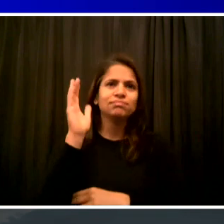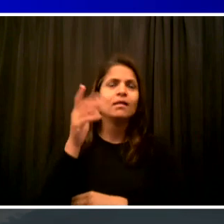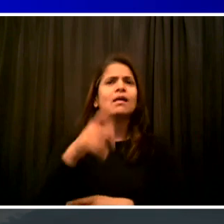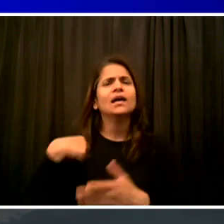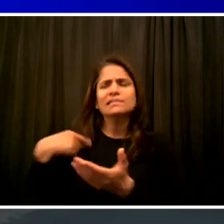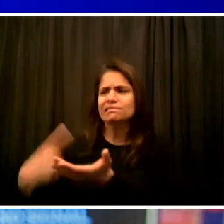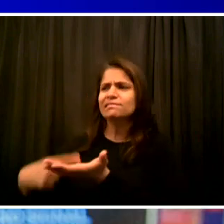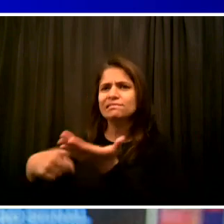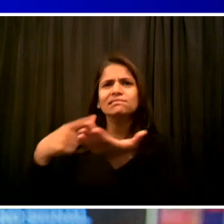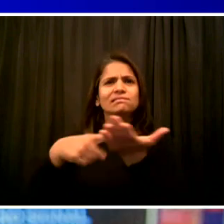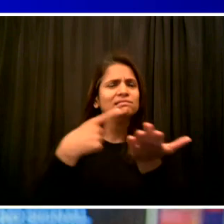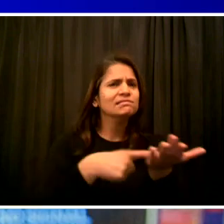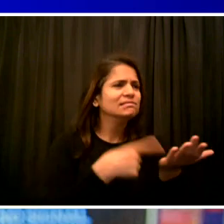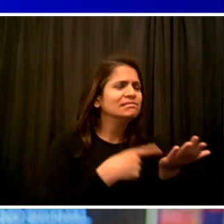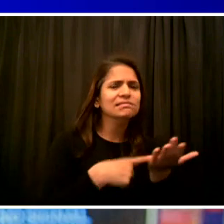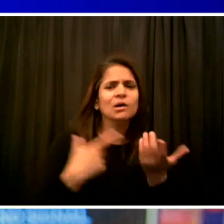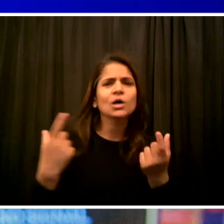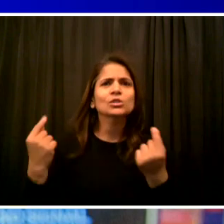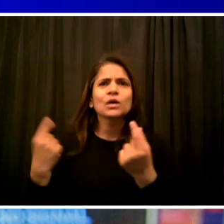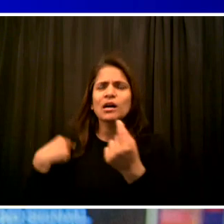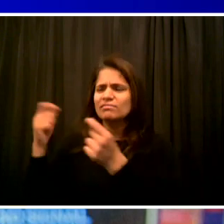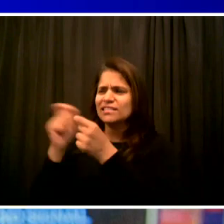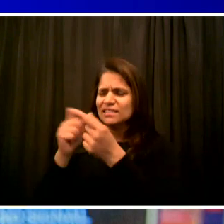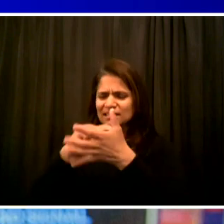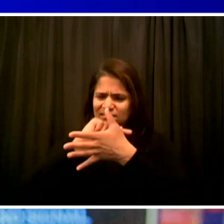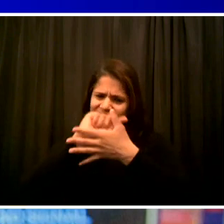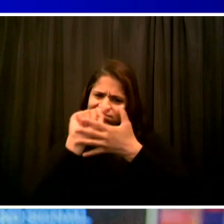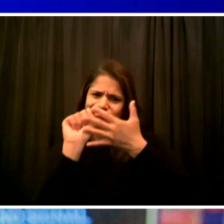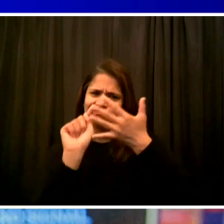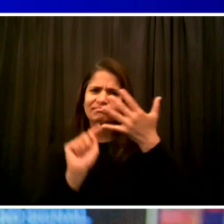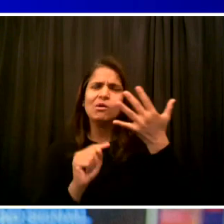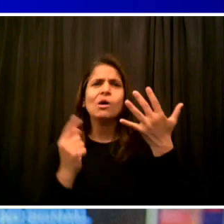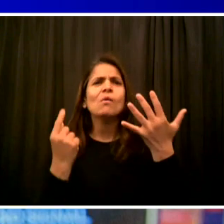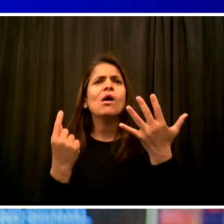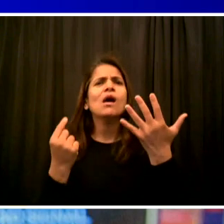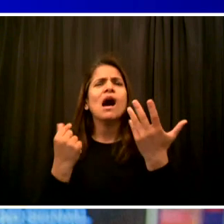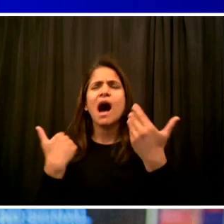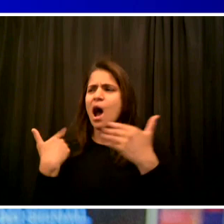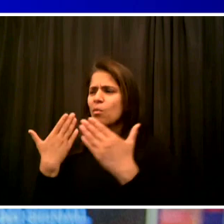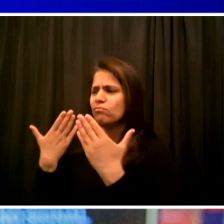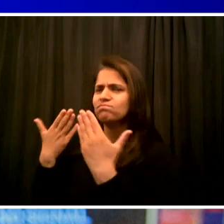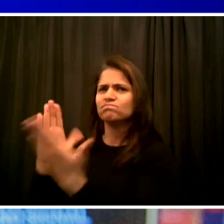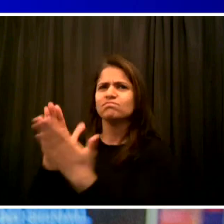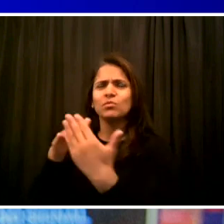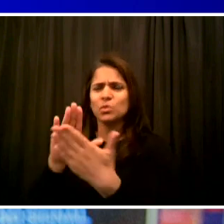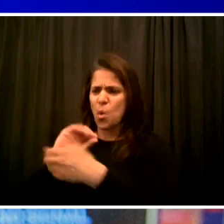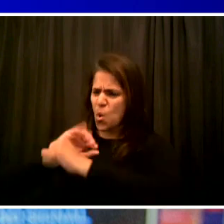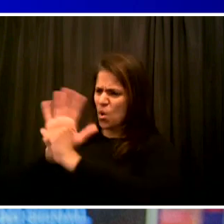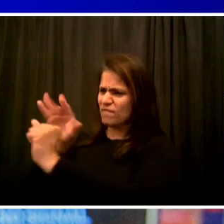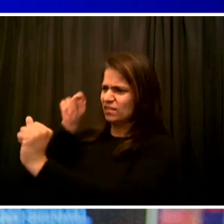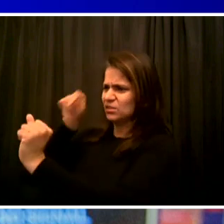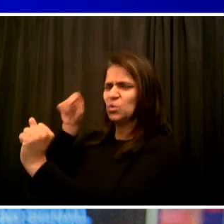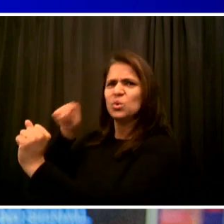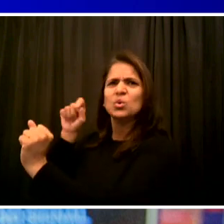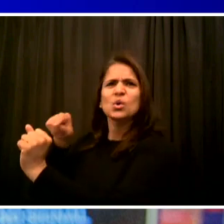WHEN WE GATHER EVERY INMORNG, WE TALK ABOUT SO MANY THINGS THAT ARE SPECIFIC RESPONSES TO THE CORONAVIRUS. SPECIFIC CHANGES WE'RE MAKING.